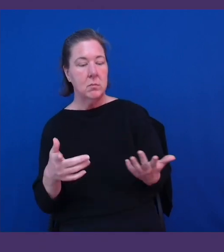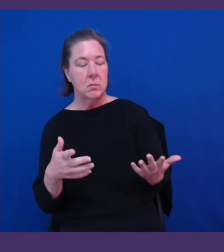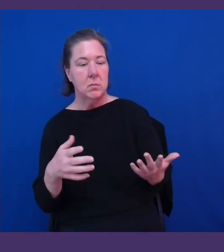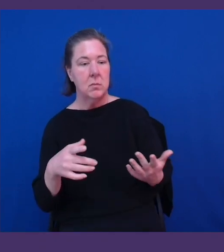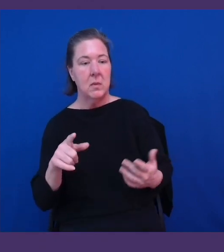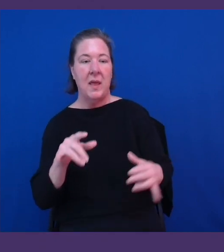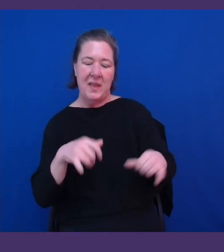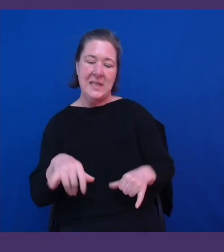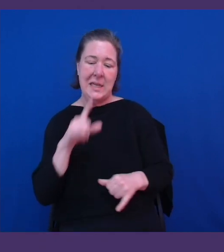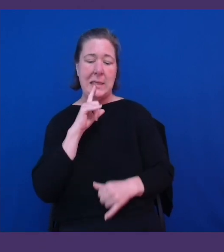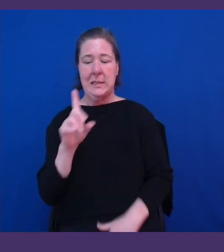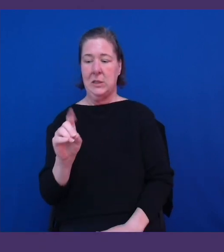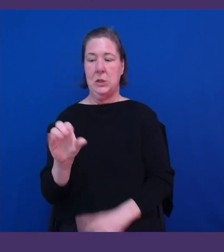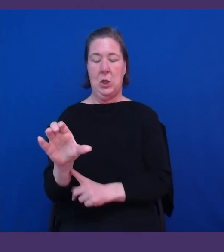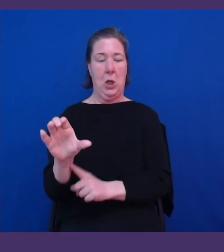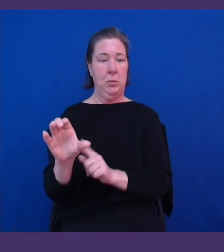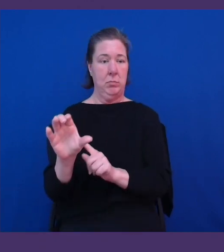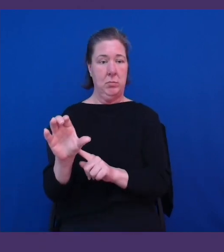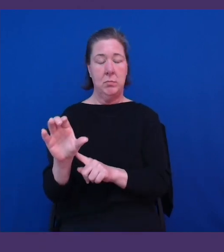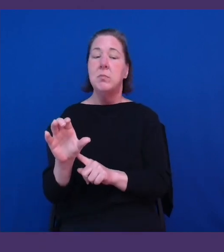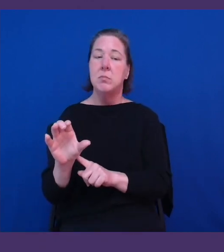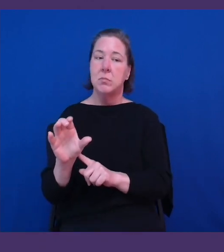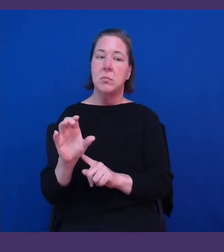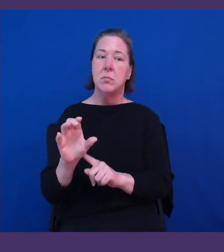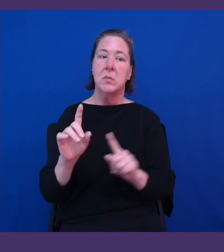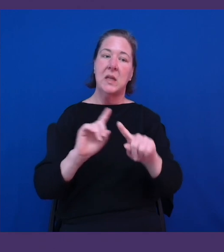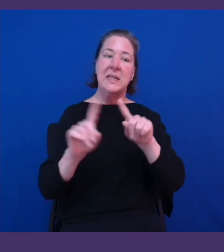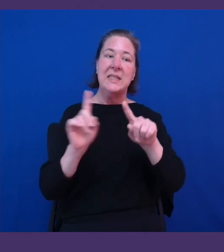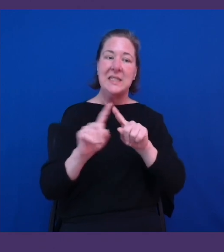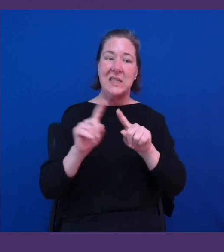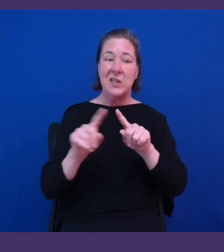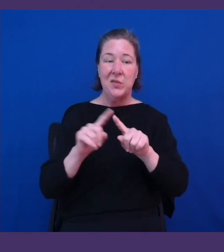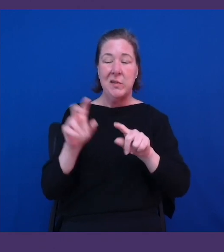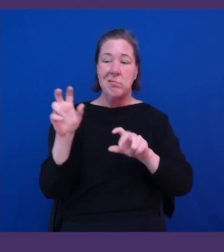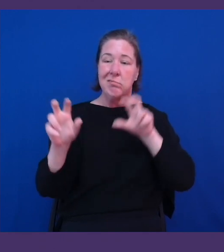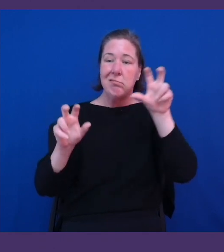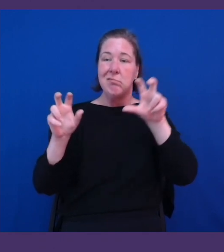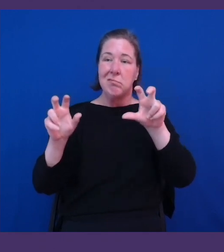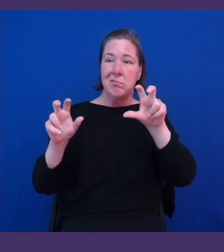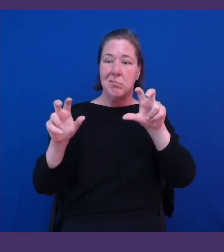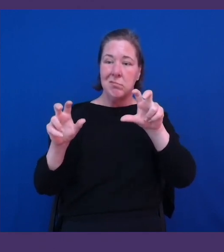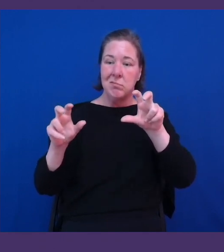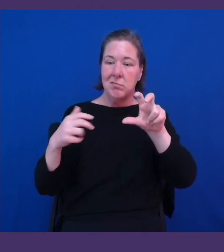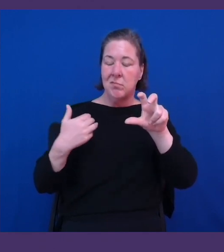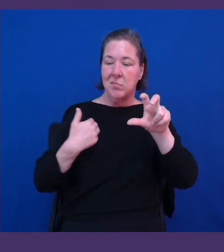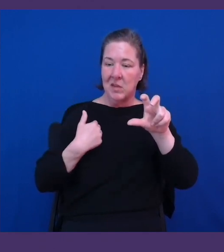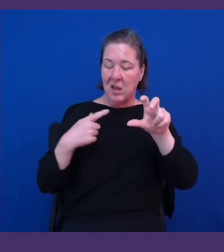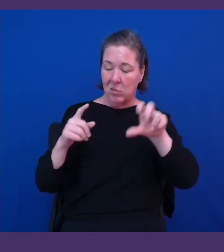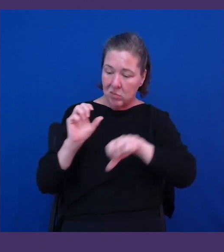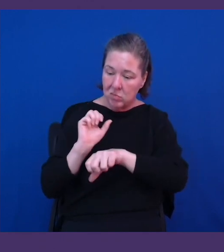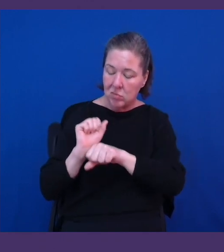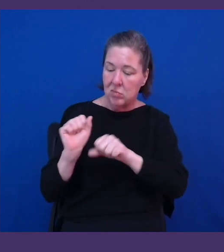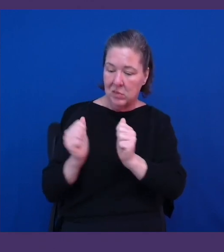where different stakeholders get together and say, "Let's do this together and let's do it in the same way